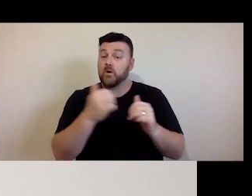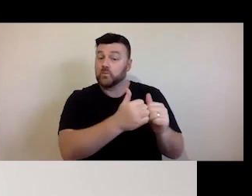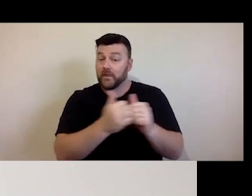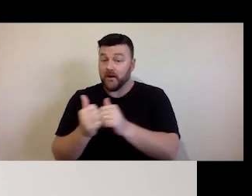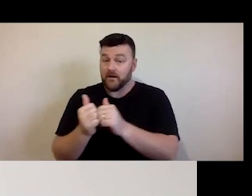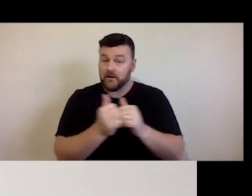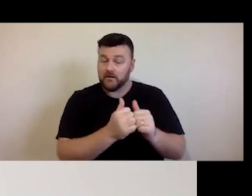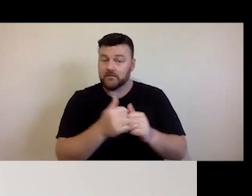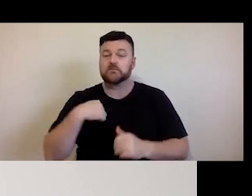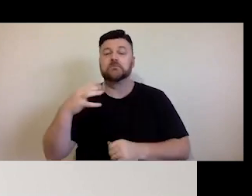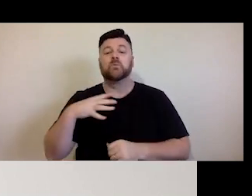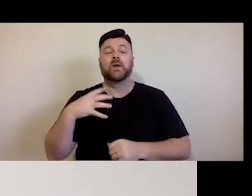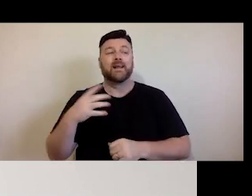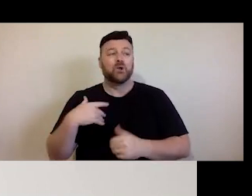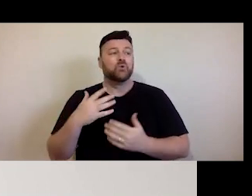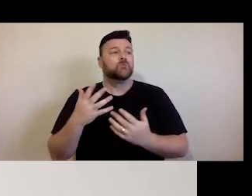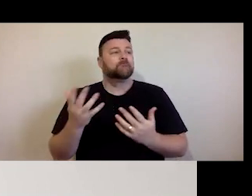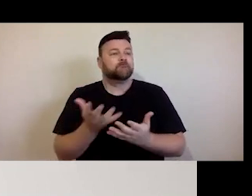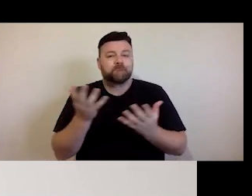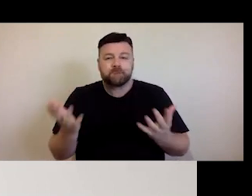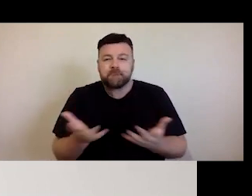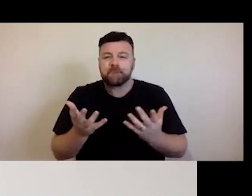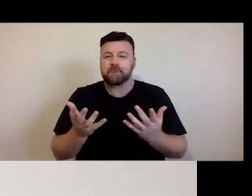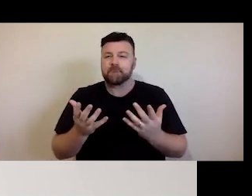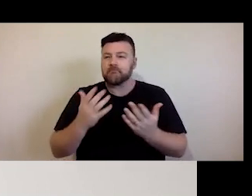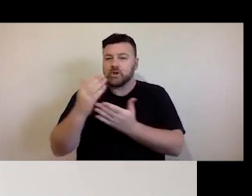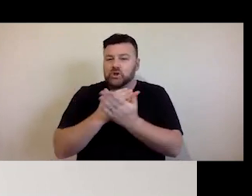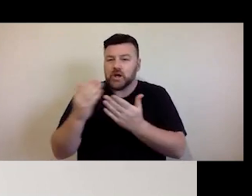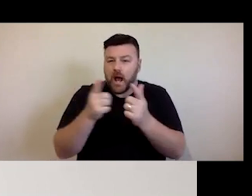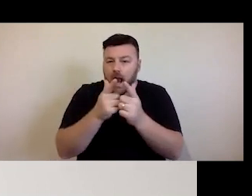need to be able to cultivate shared language, understanding and